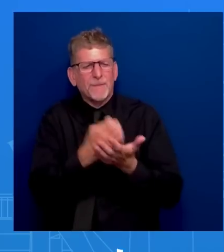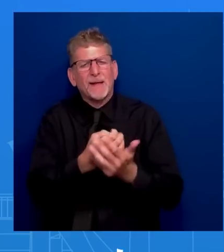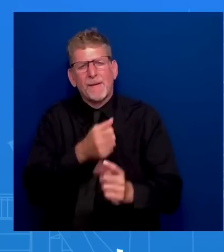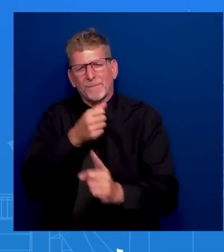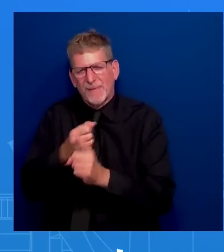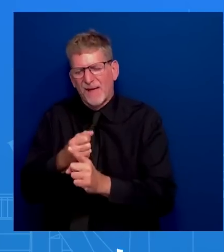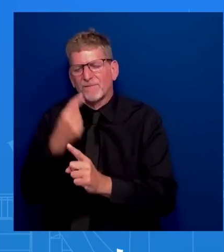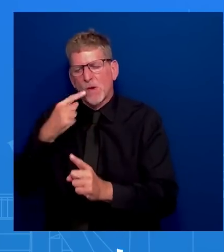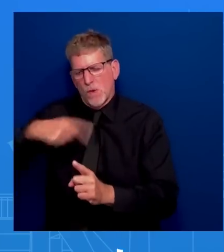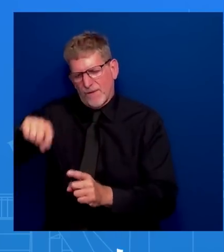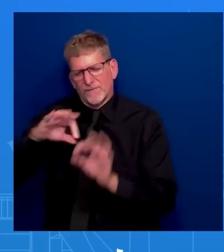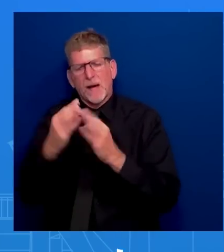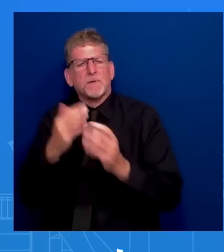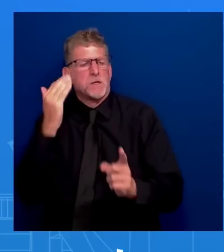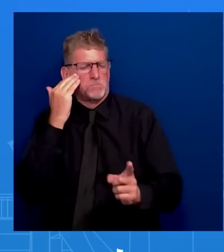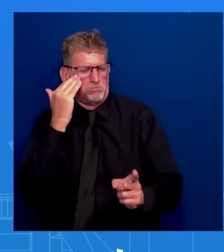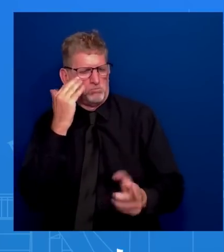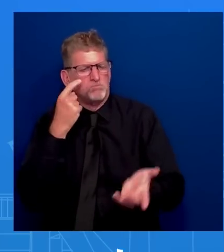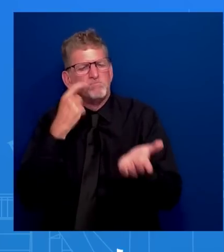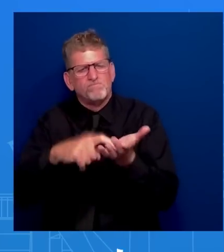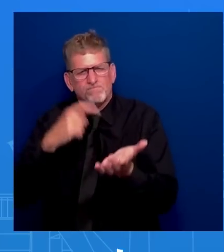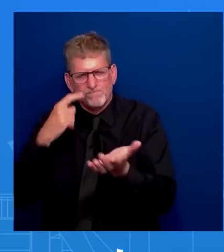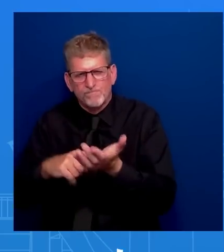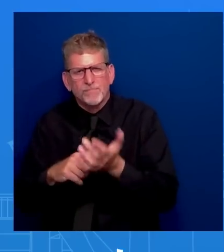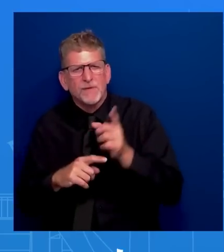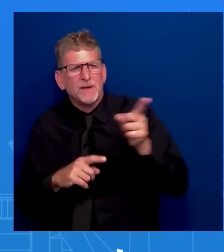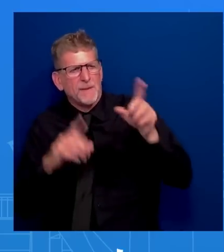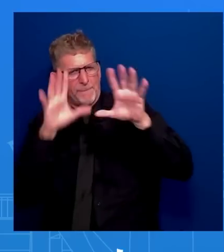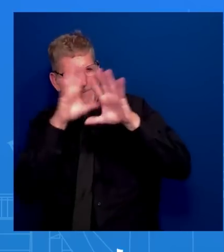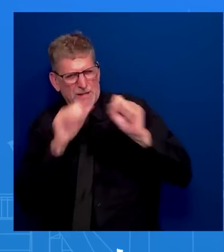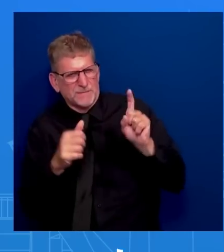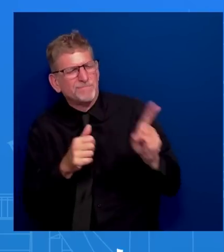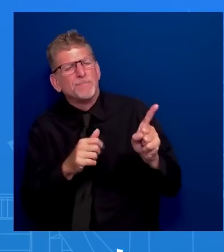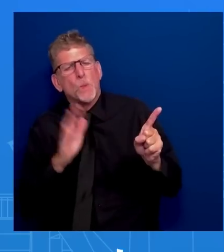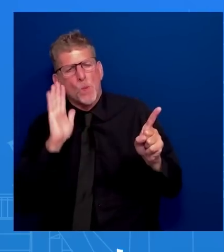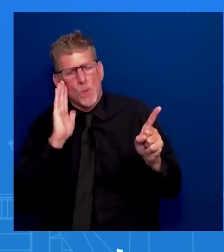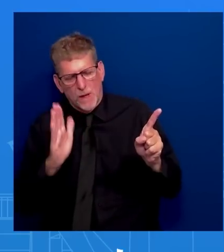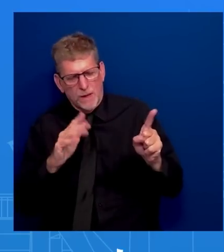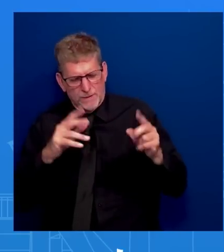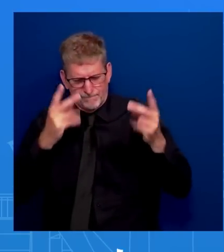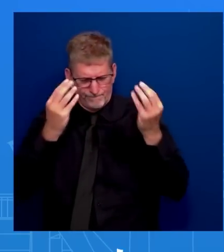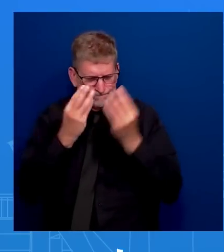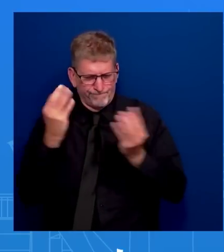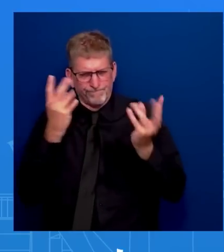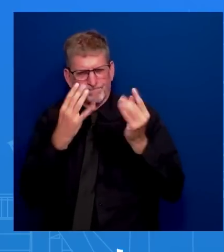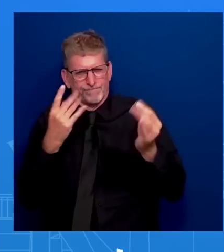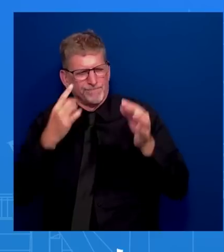He is making -- he is going to make his decision on this, and when he has something to say, we will share that. The Press: And just finally on Ukraine: